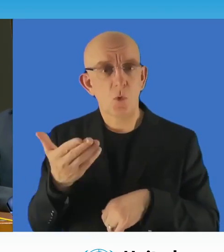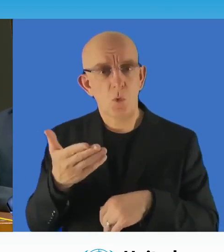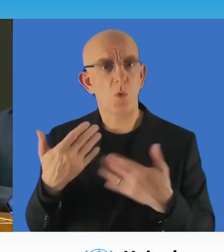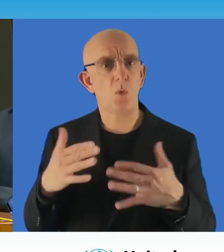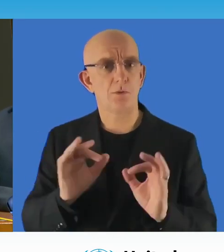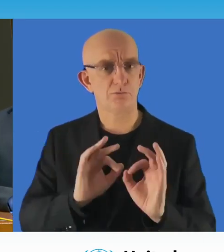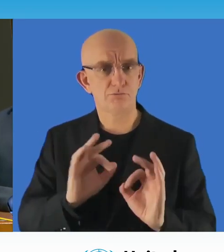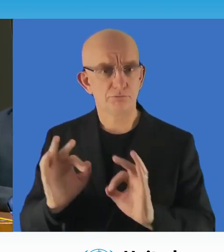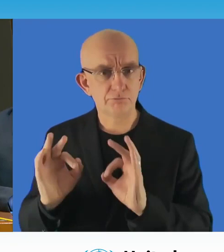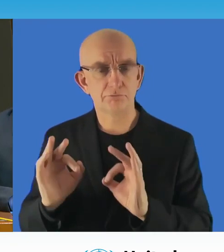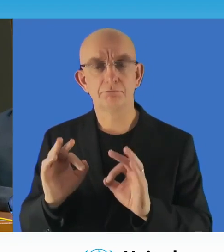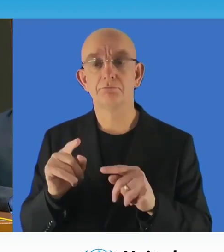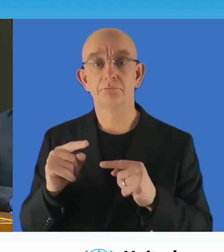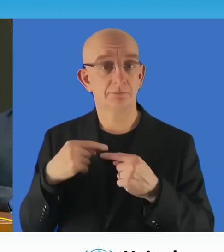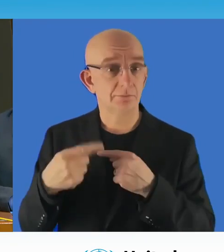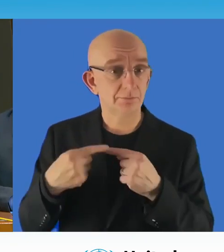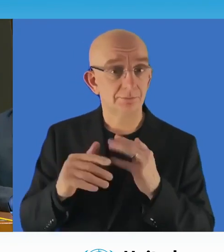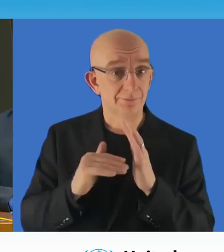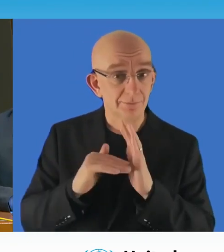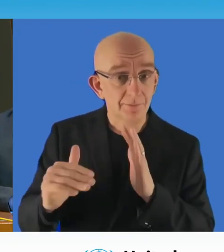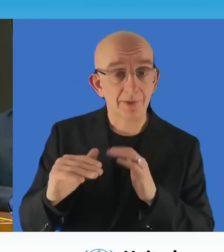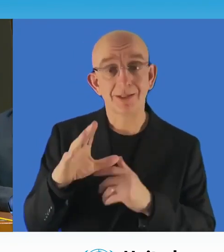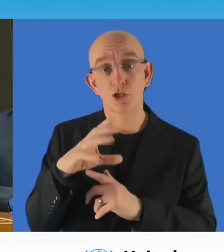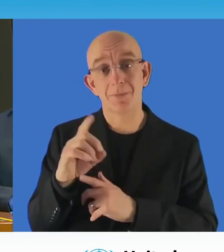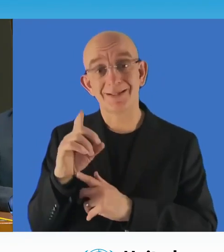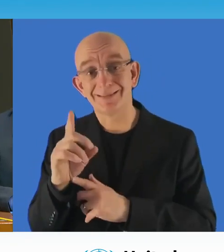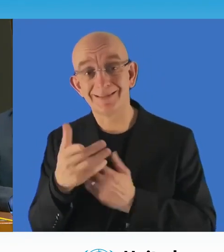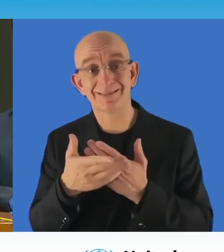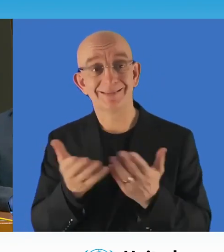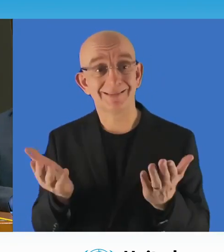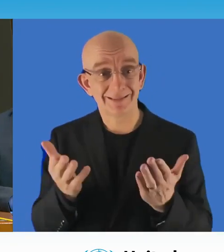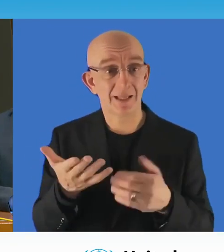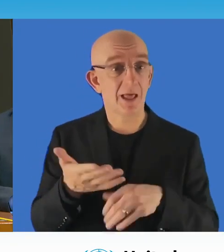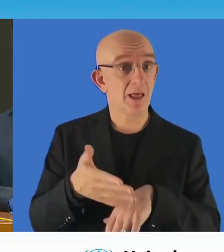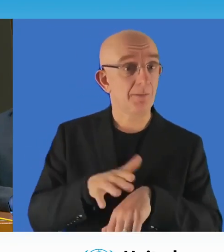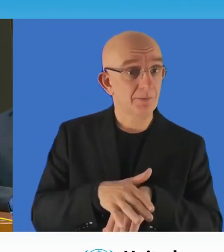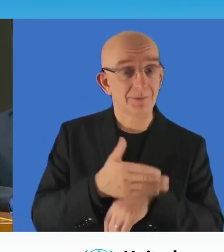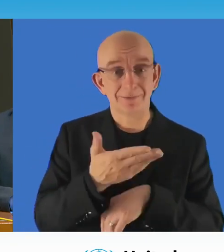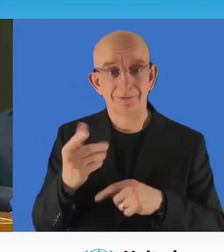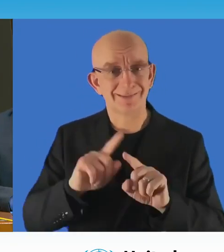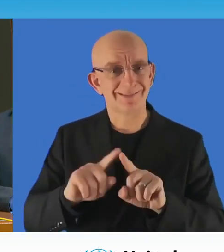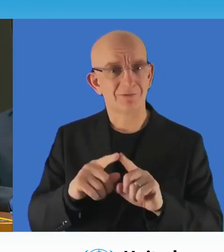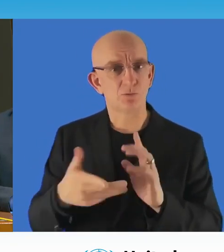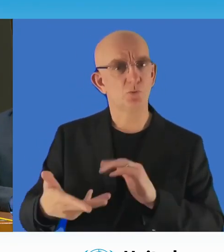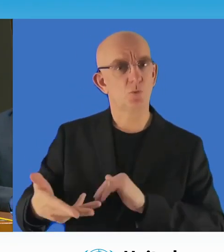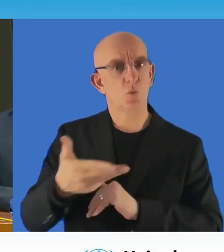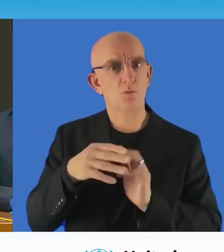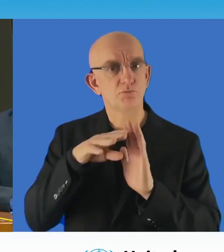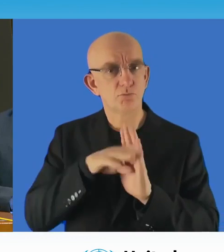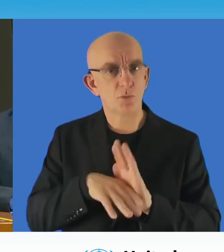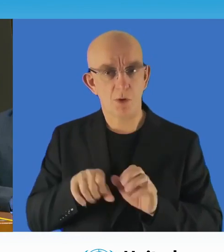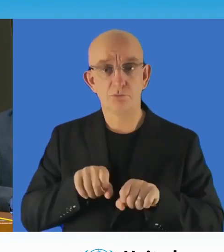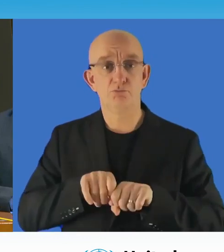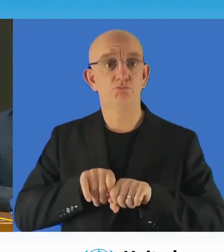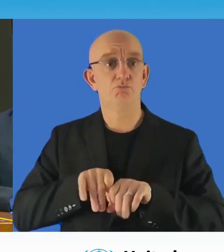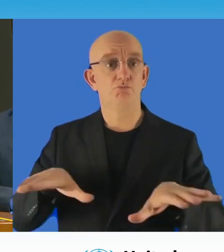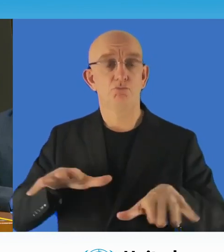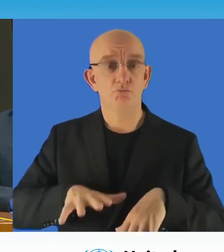over 500 stakeholders covering the principles of Universal Design and accessibility and practical